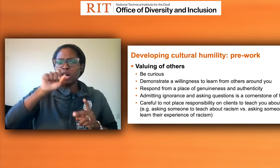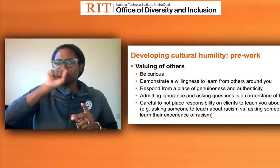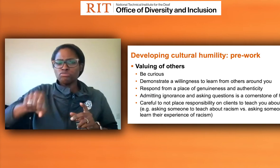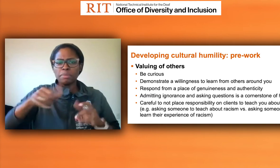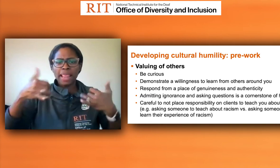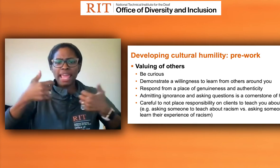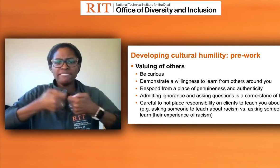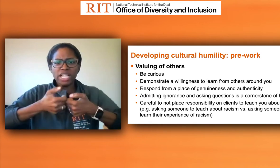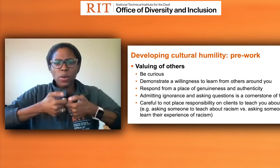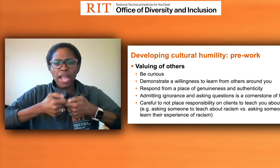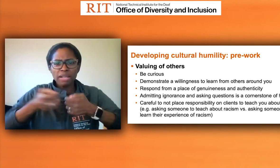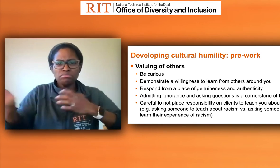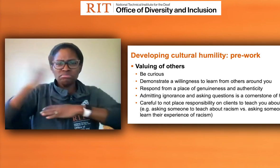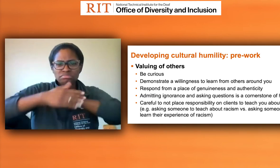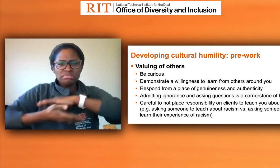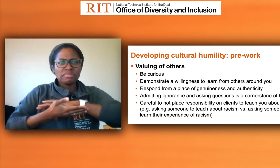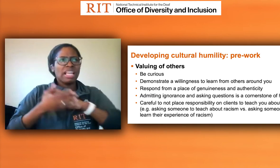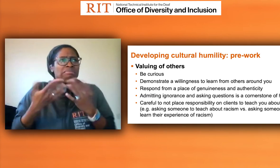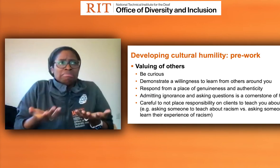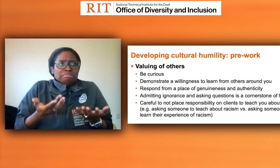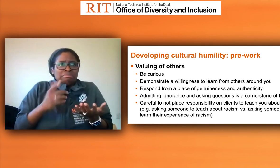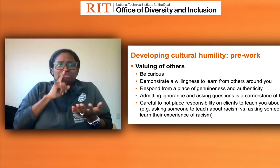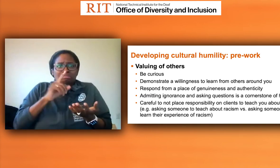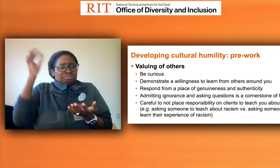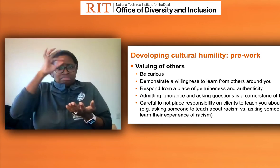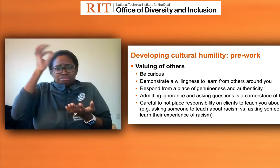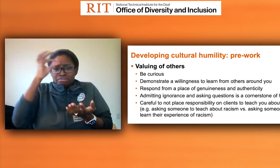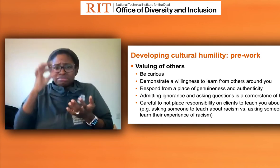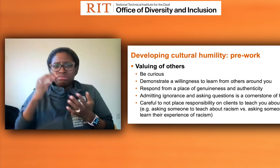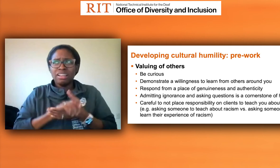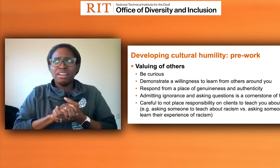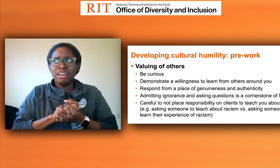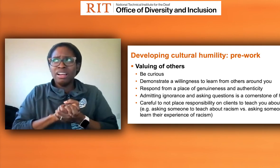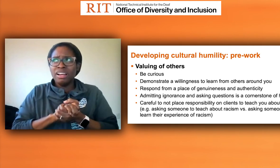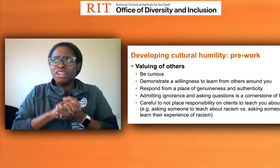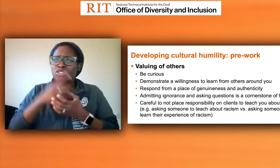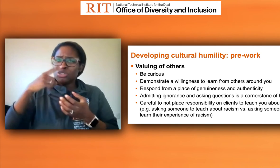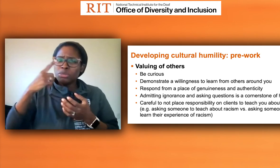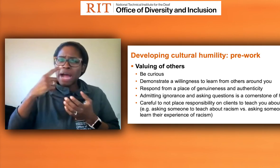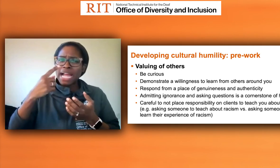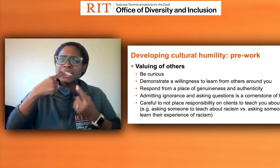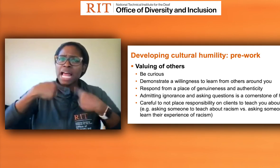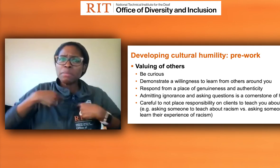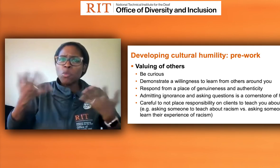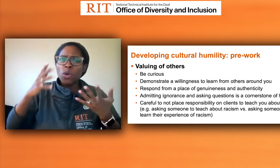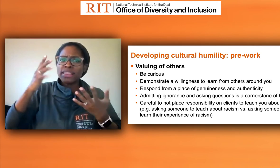or, you know, in the same way I might not know how people stay up all night playing video games. But if I'm curious about that